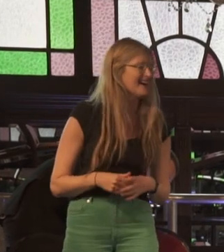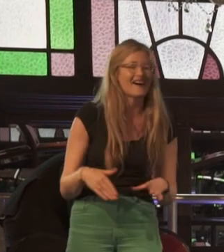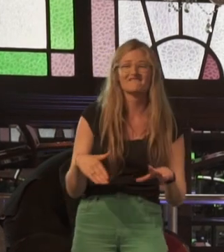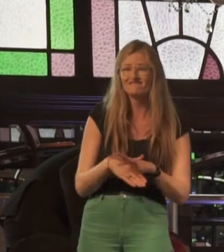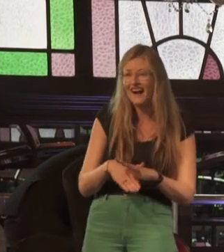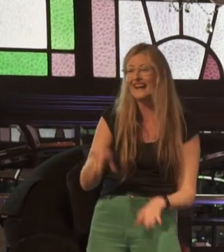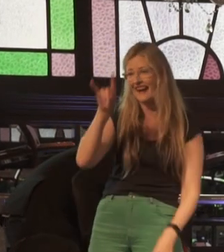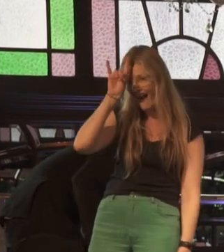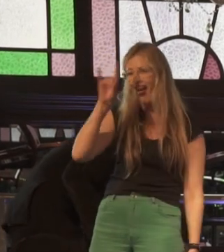Fucking hell!